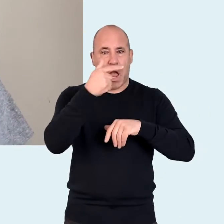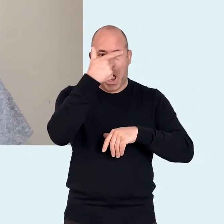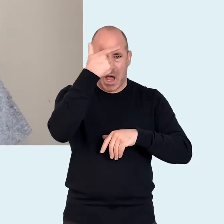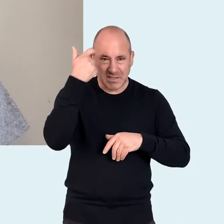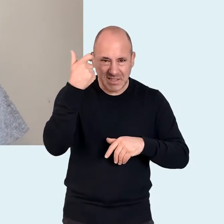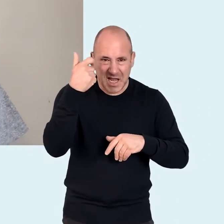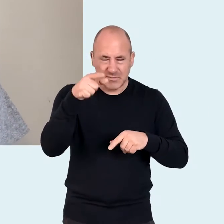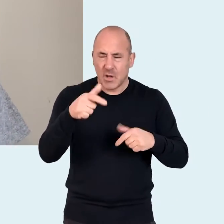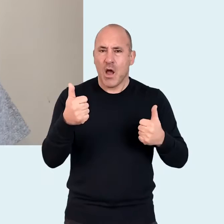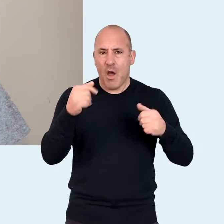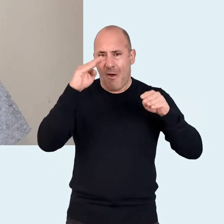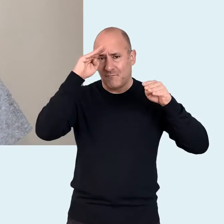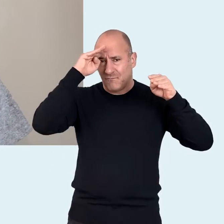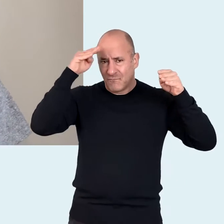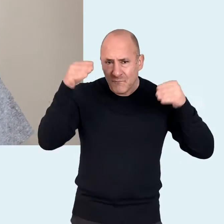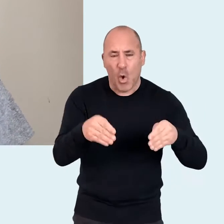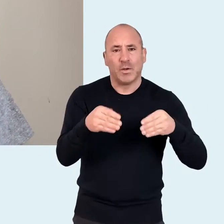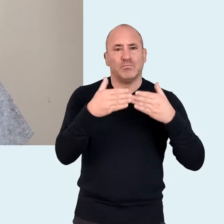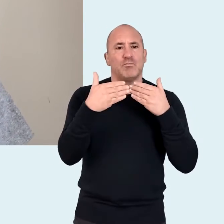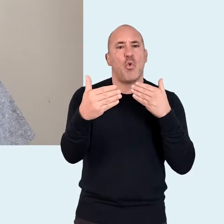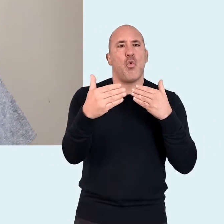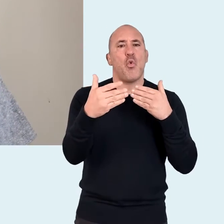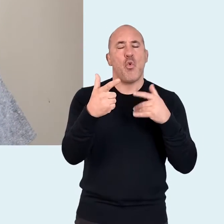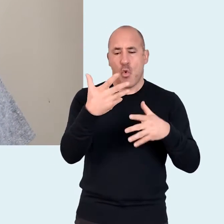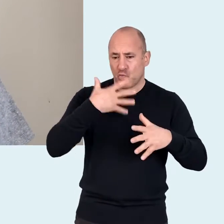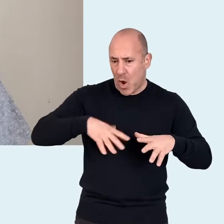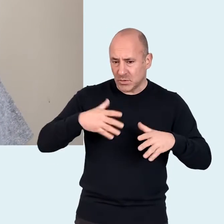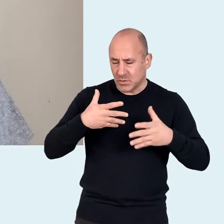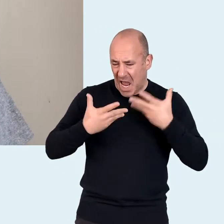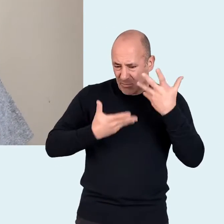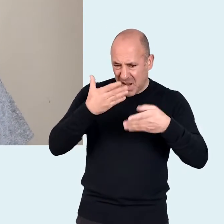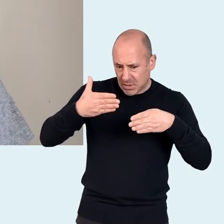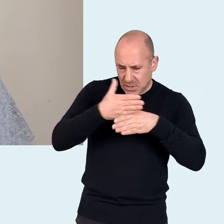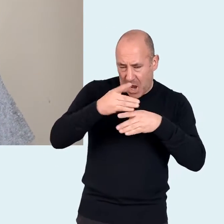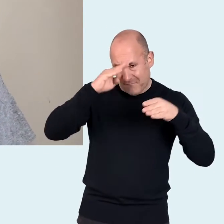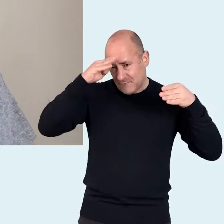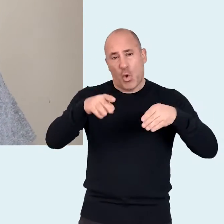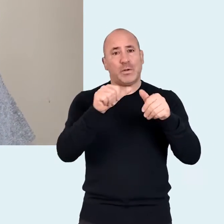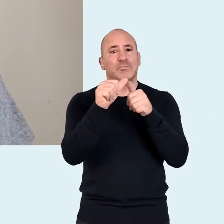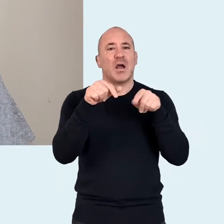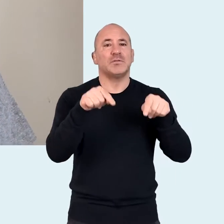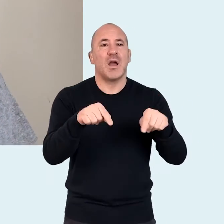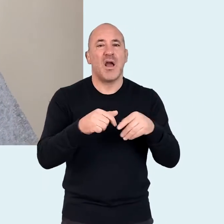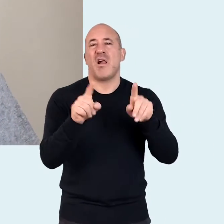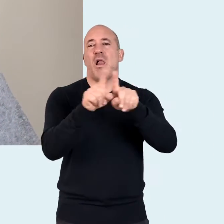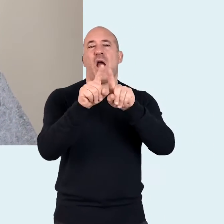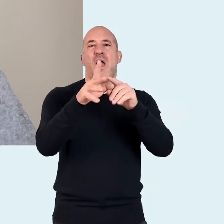helps to increase understanding and allows participants to focus more on you and the